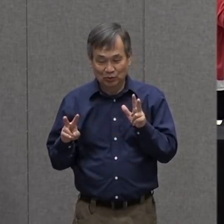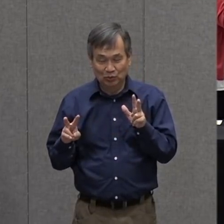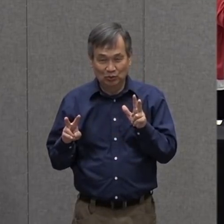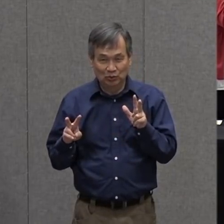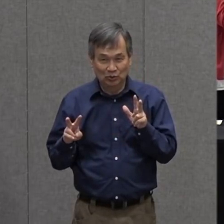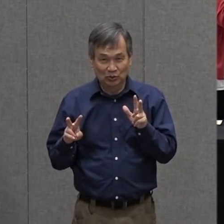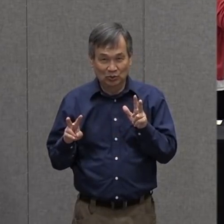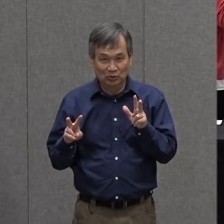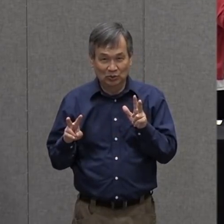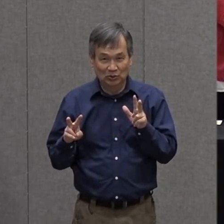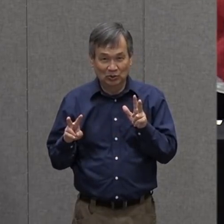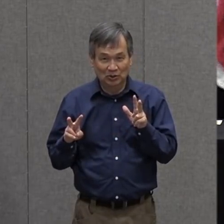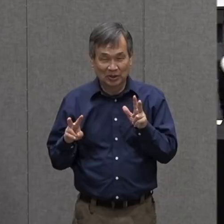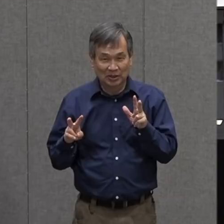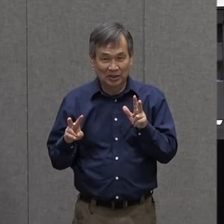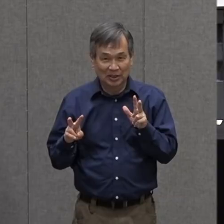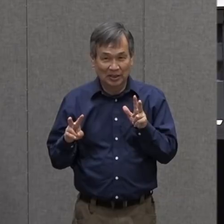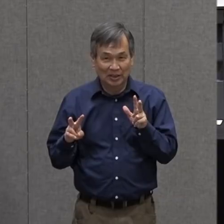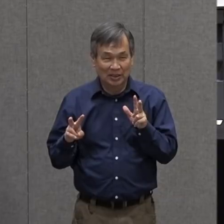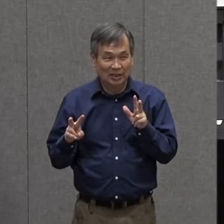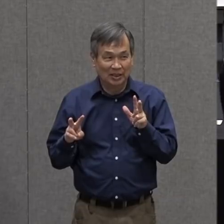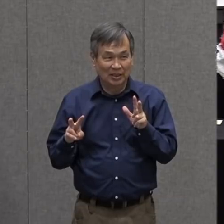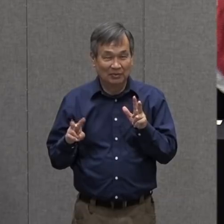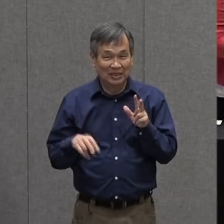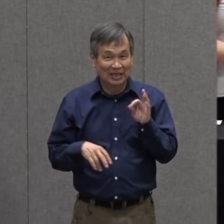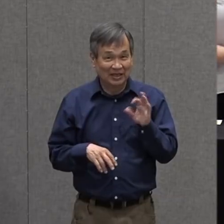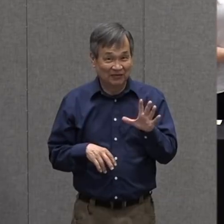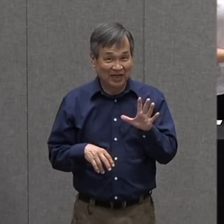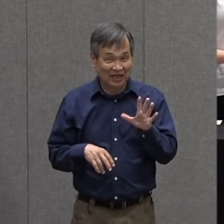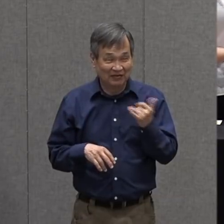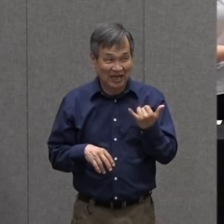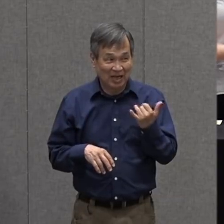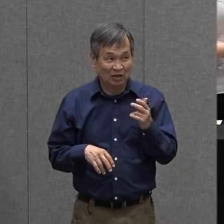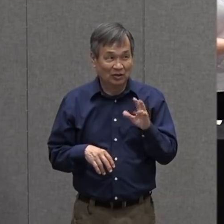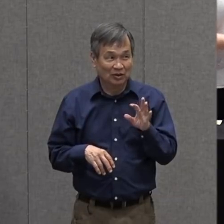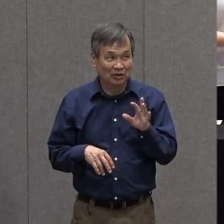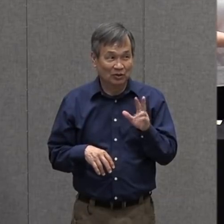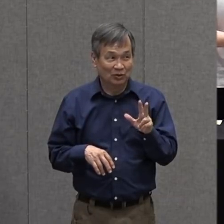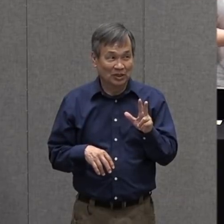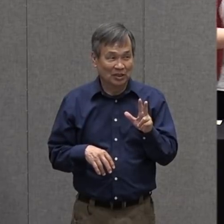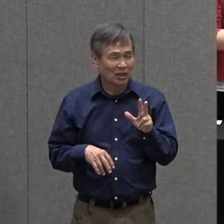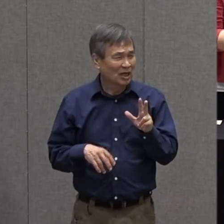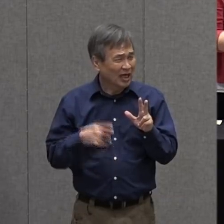So that means I'm at 95. I don't know, I think you can go out with over 100